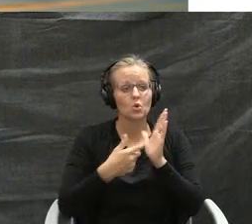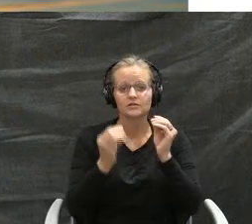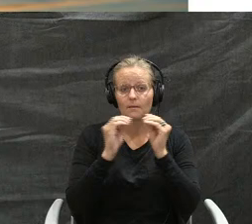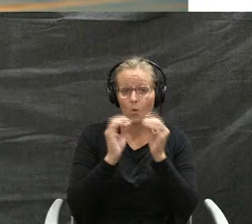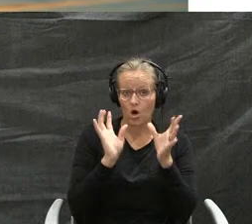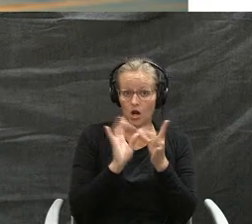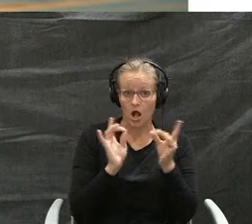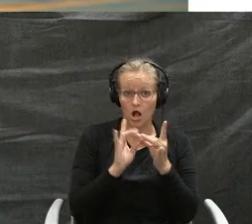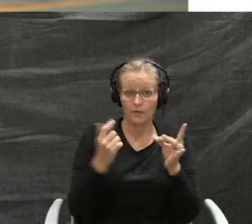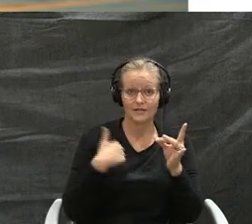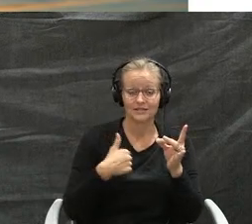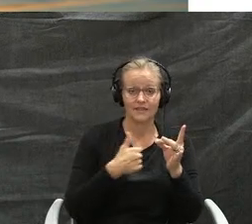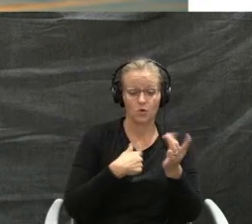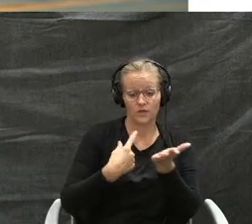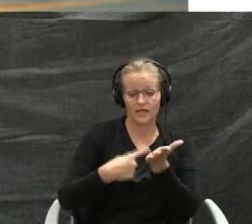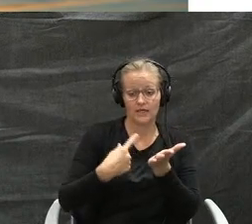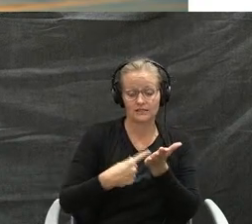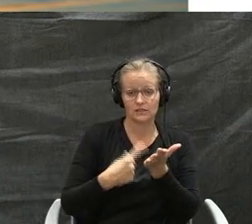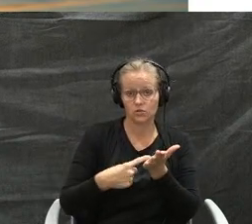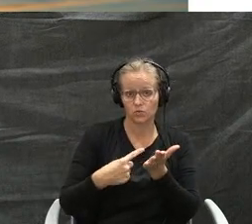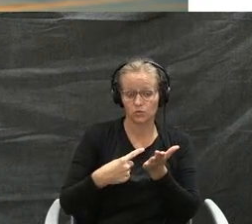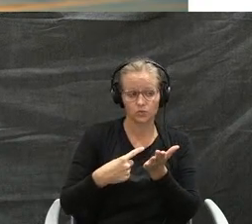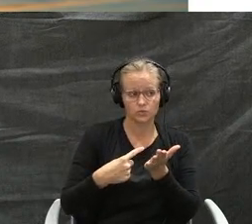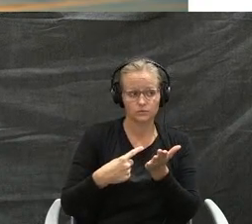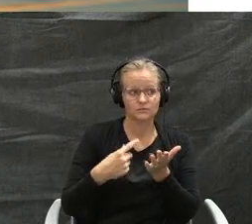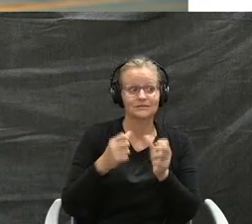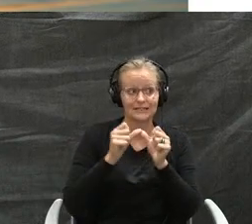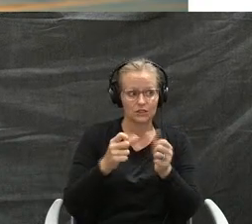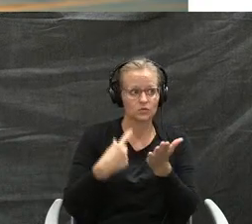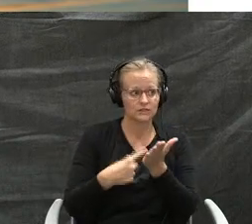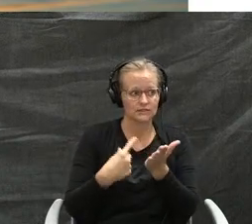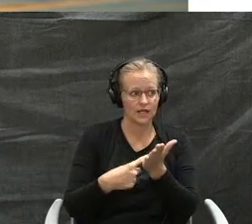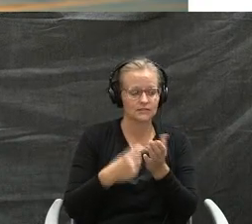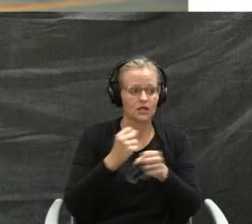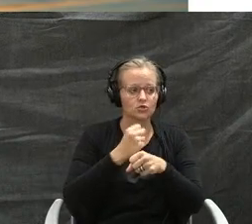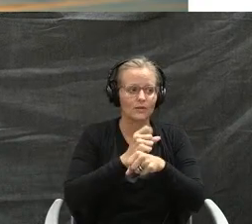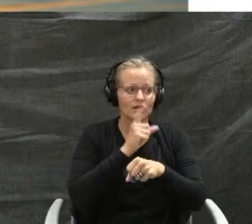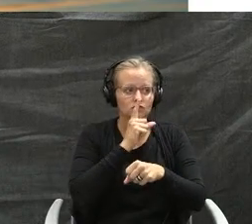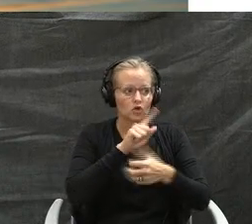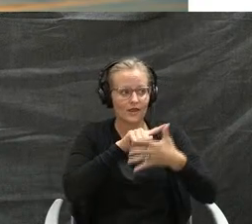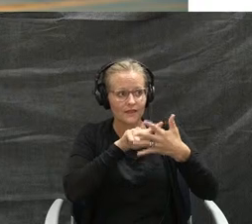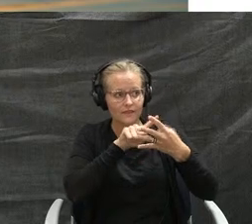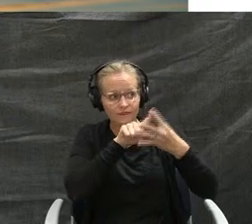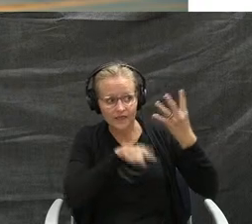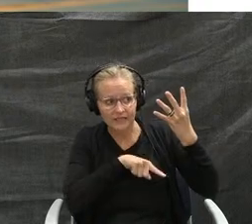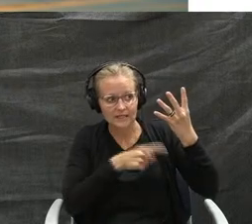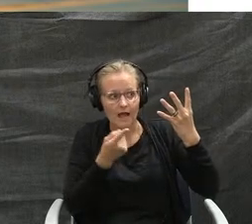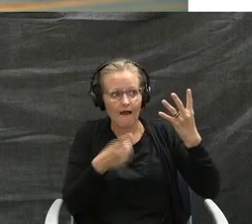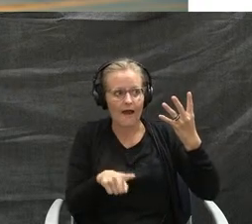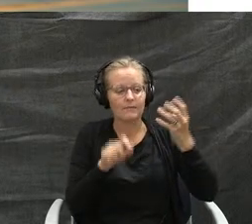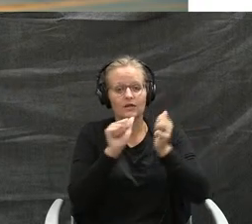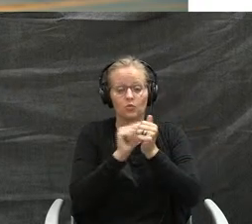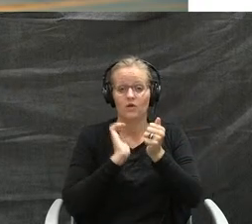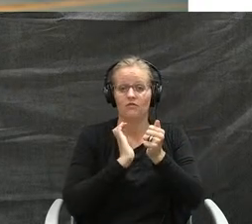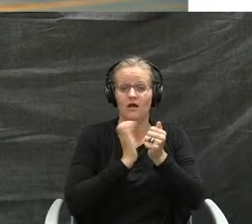discuss in and make sure that this is it happening in all of our schools. Will learning of our students is the most